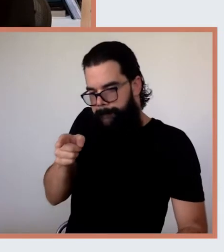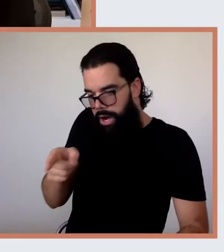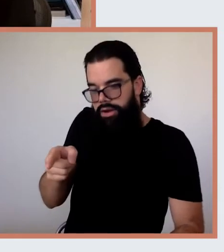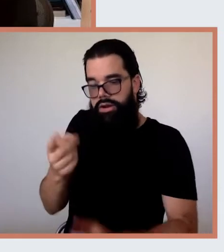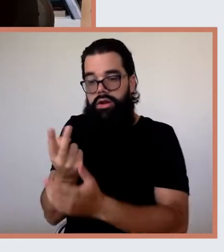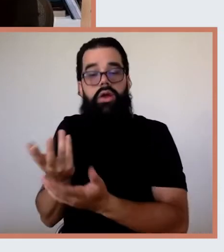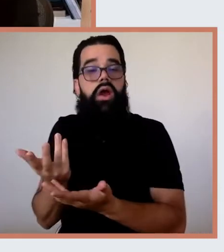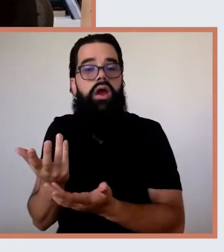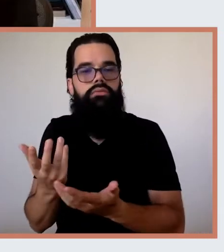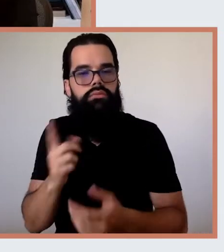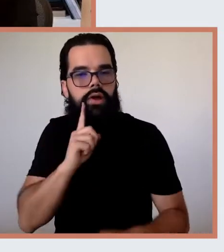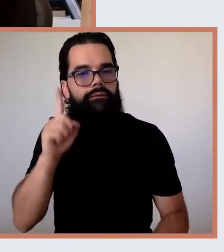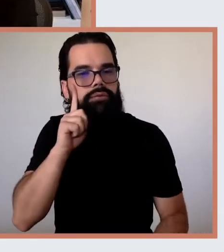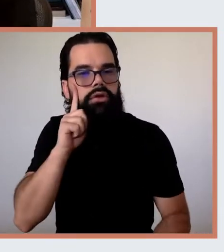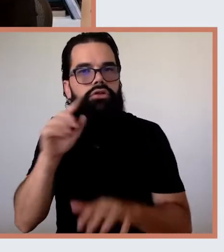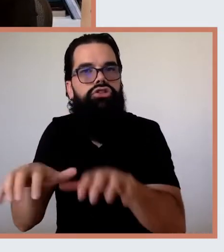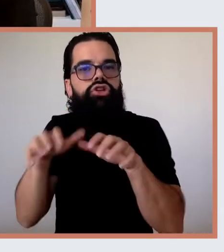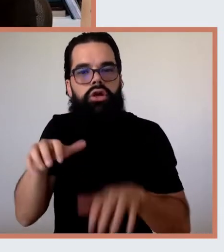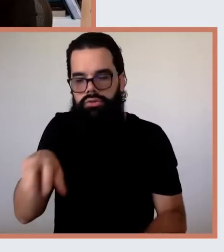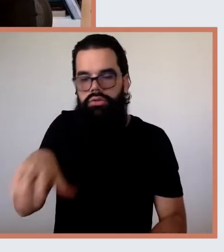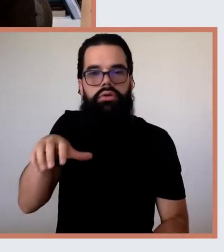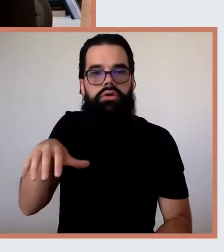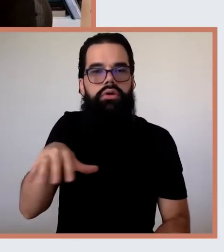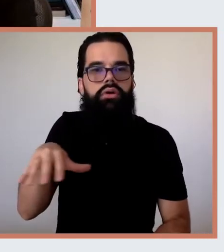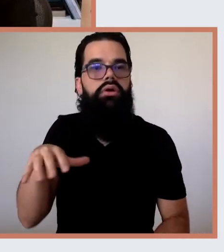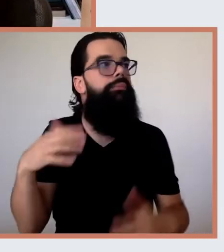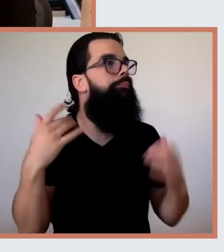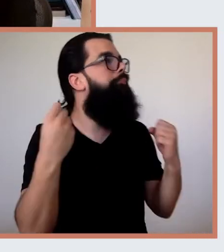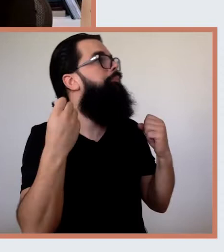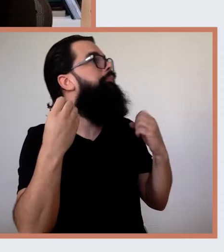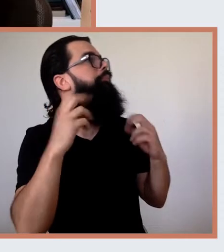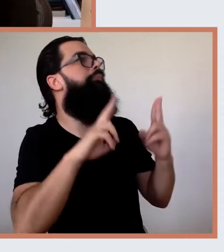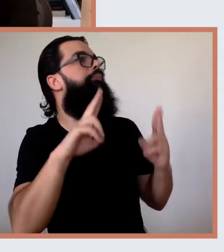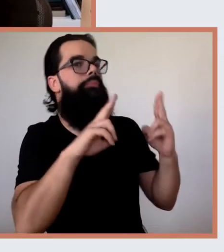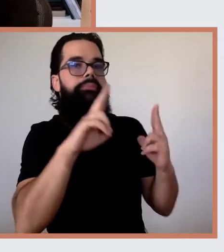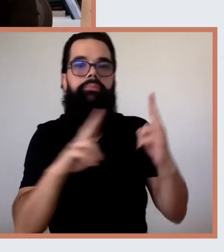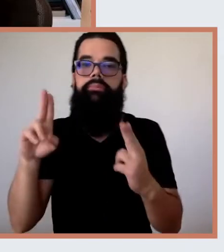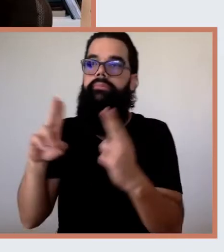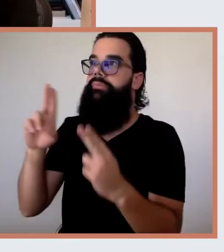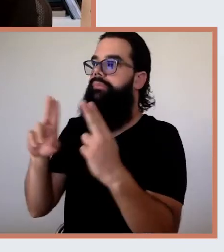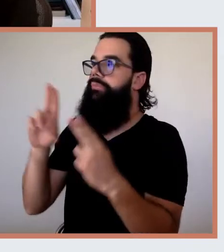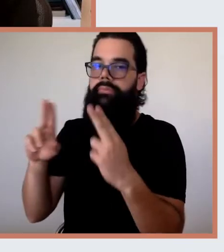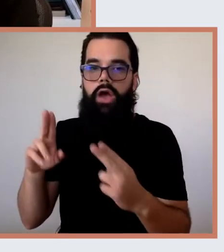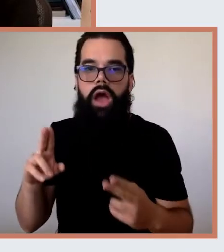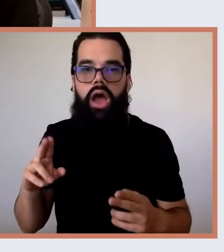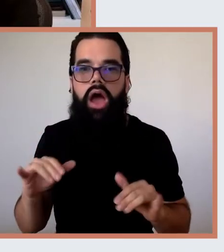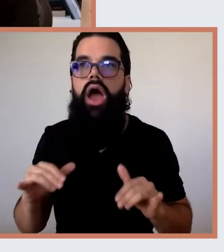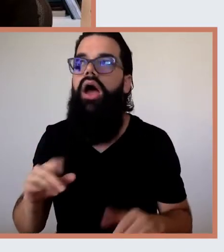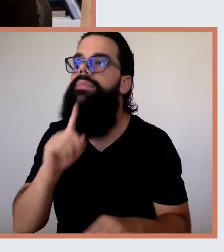wonderful section of the audience who was deaf, and they were being signed, the,